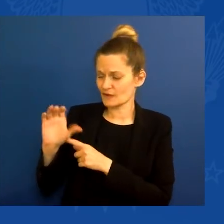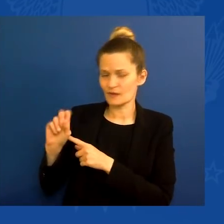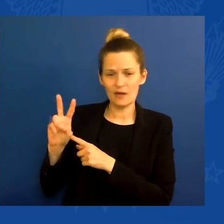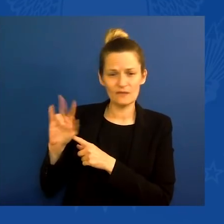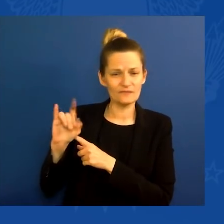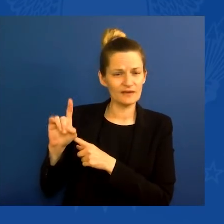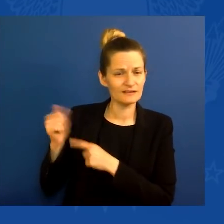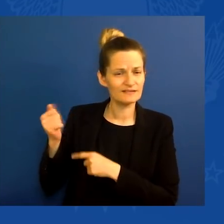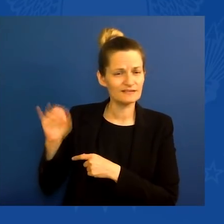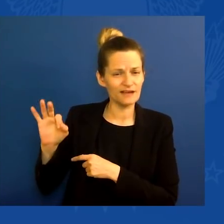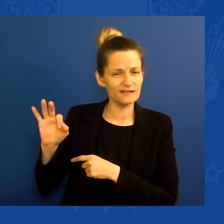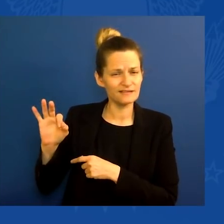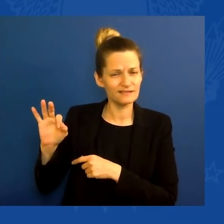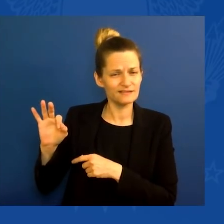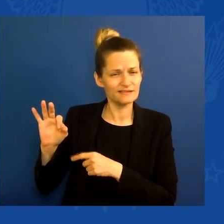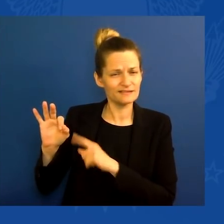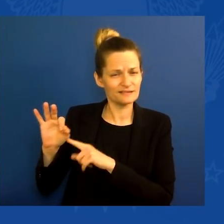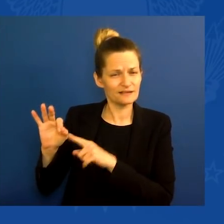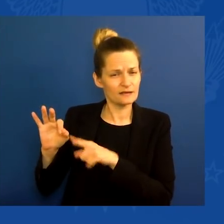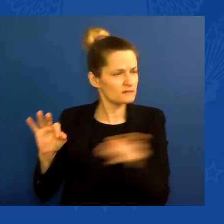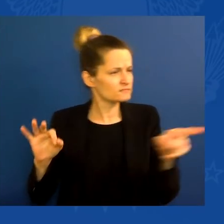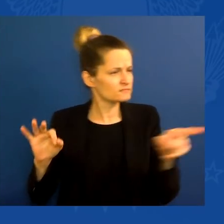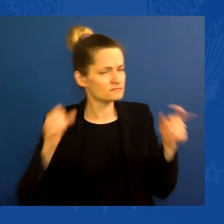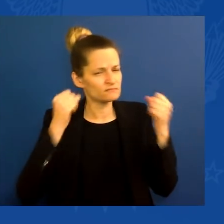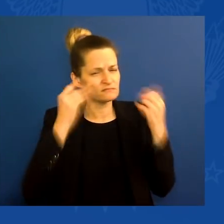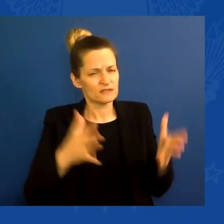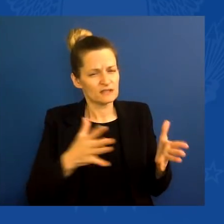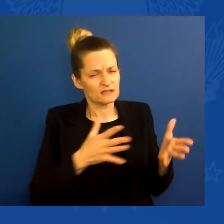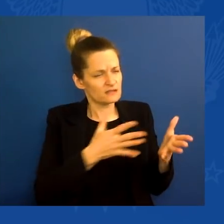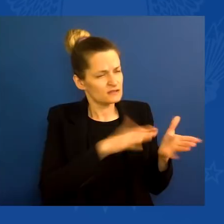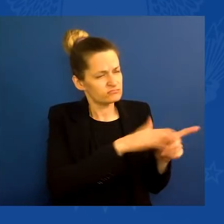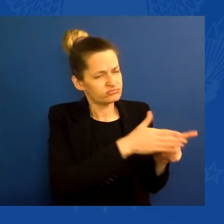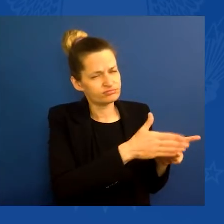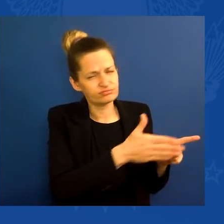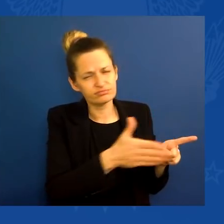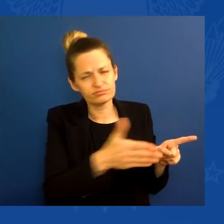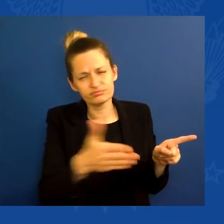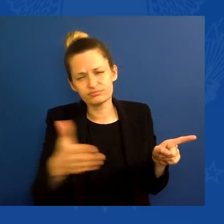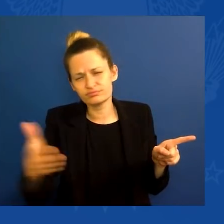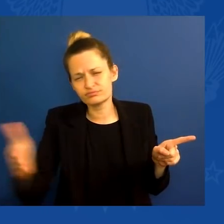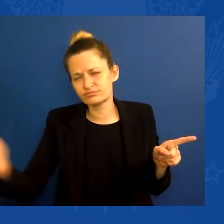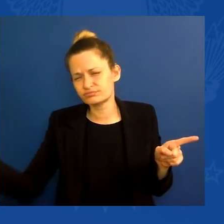leaving behind, the estimates indicate, nine significant family members or others